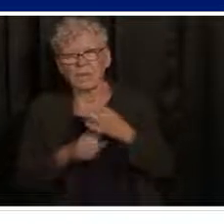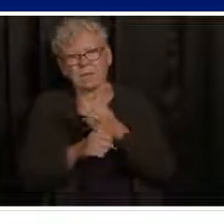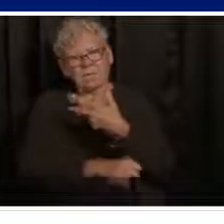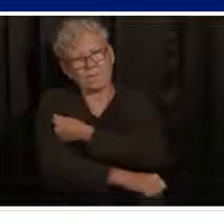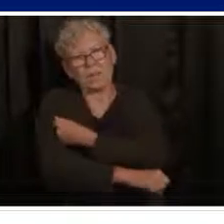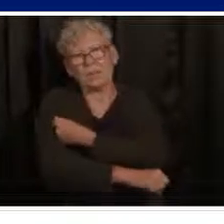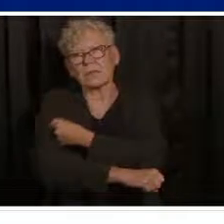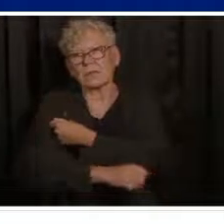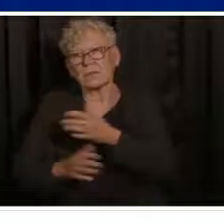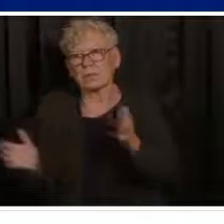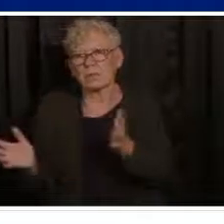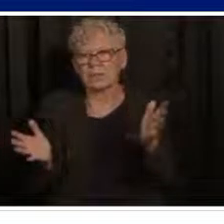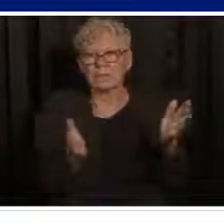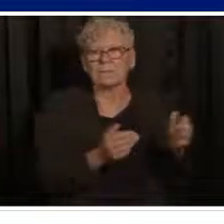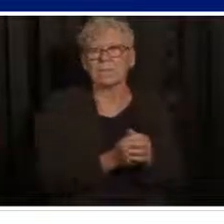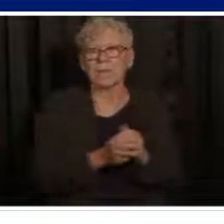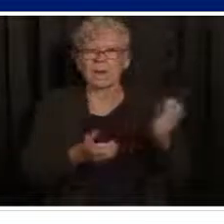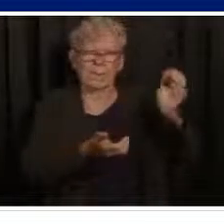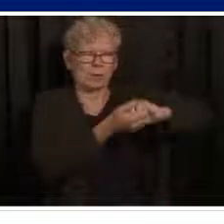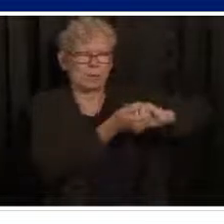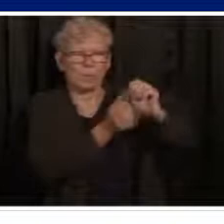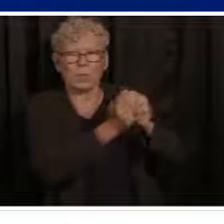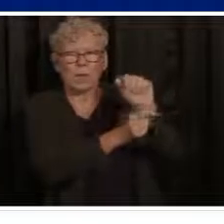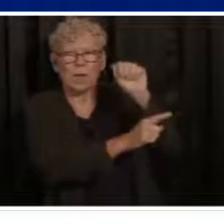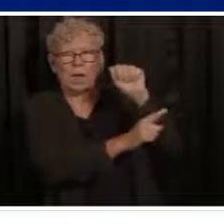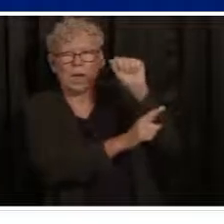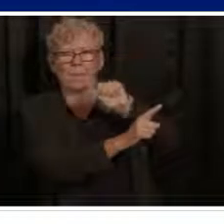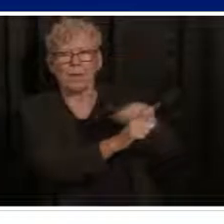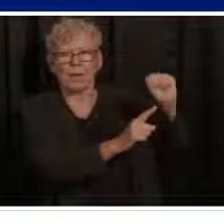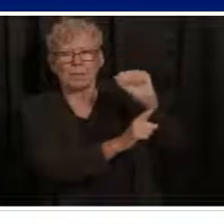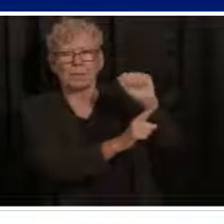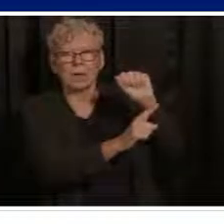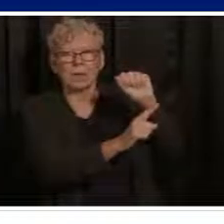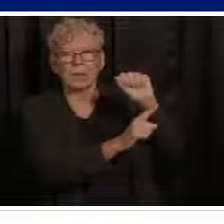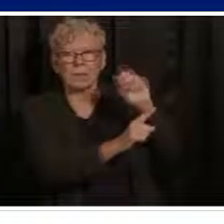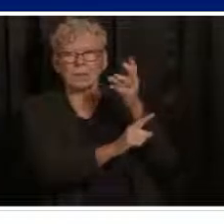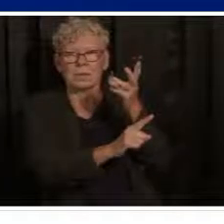able to offer sixty-seven scholarships to our students.